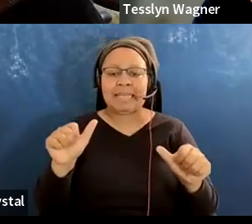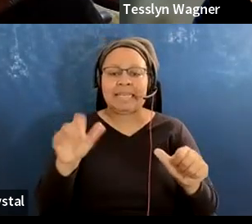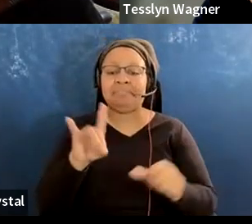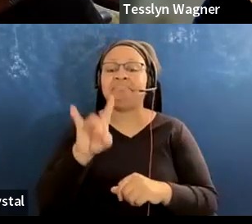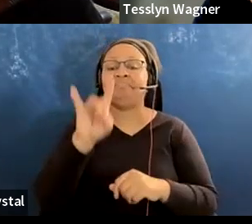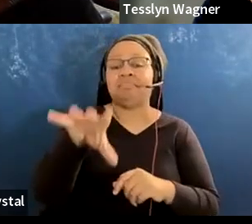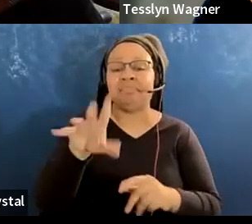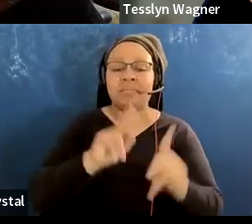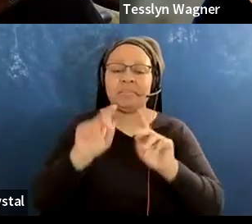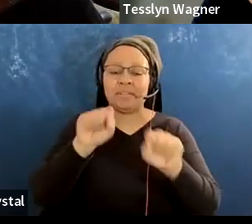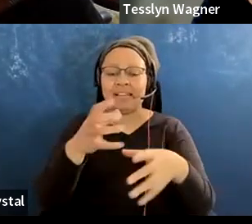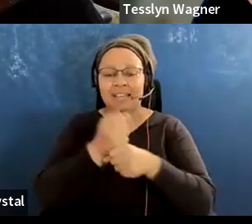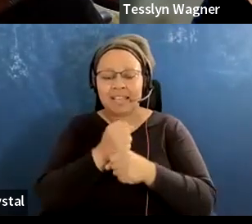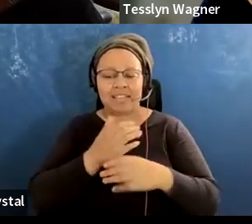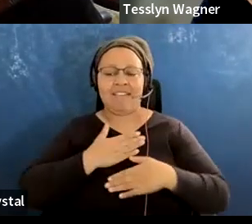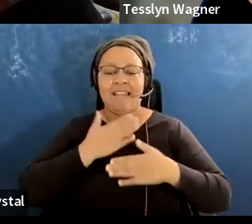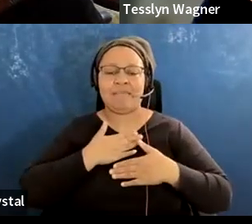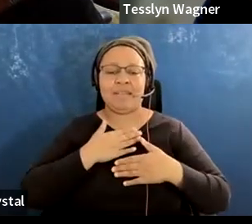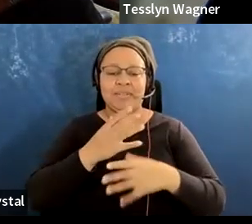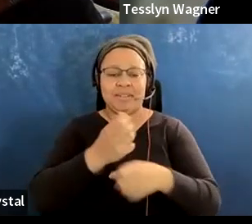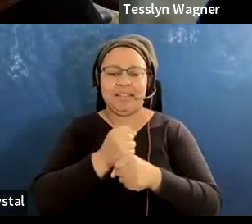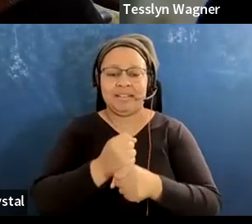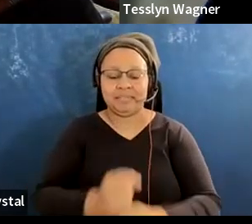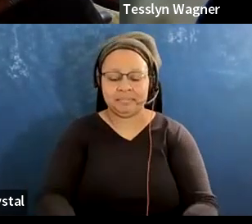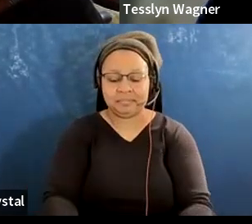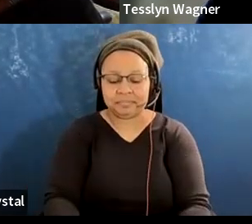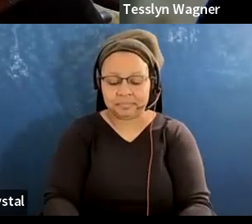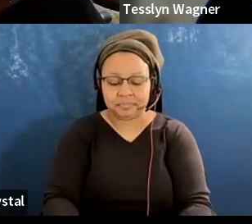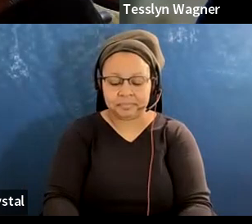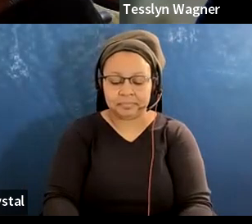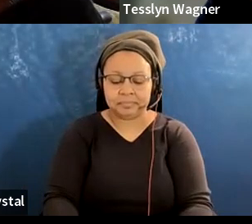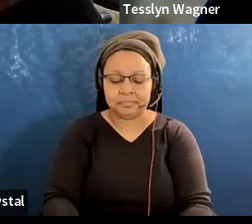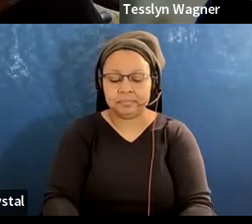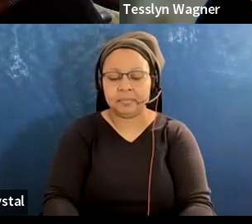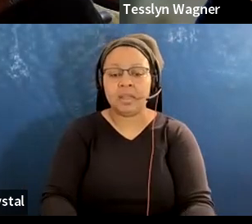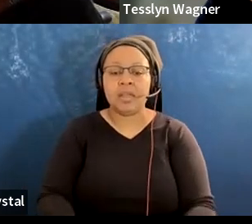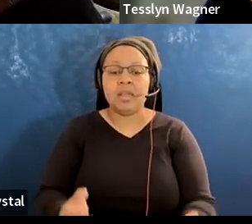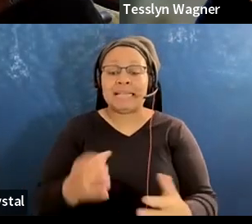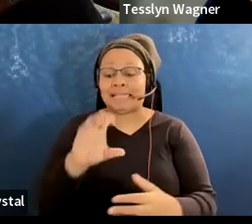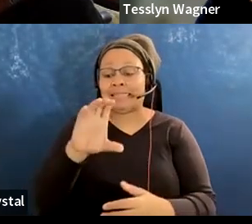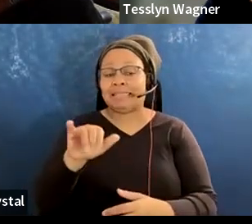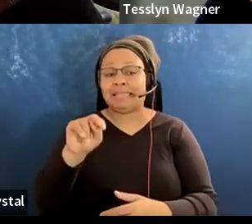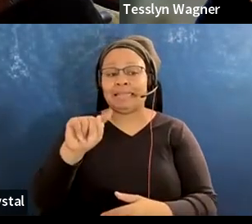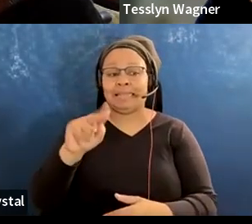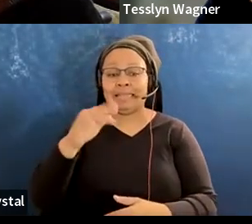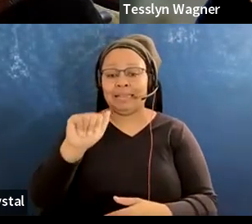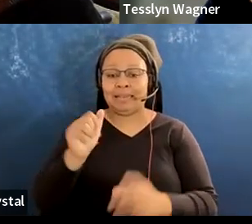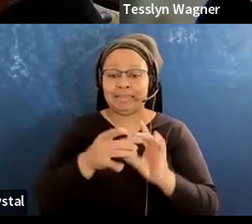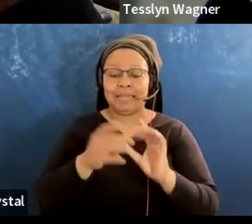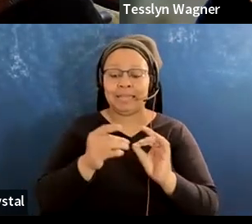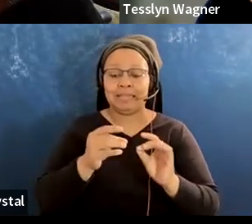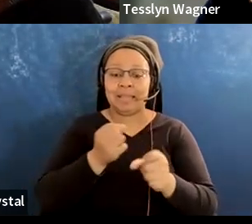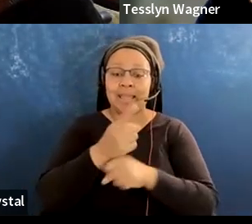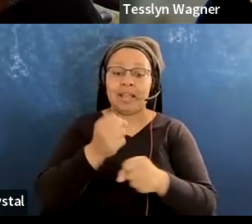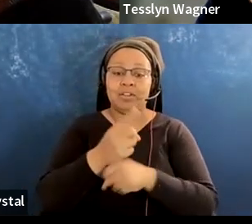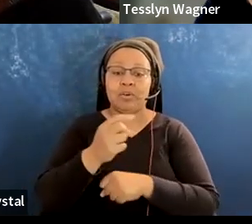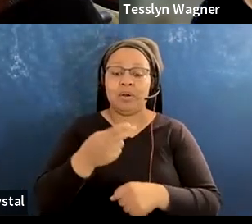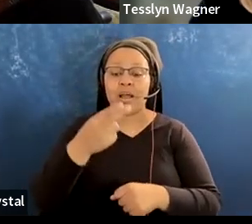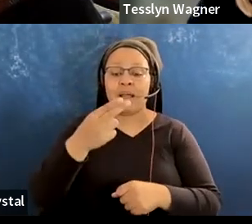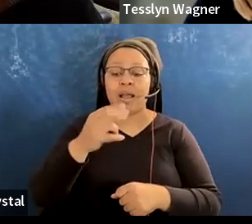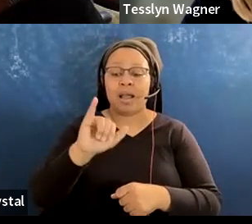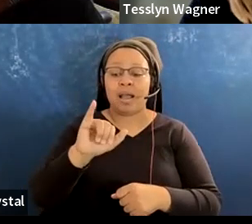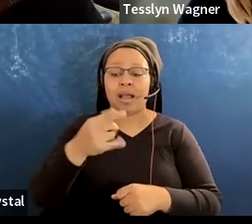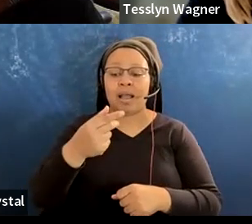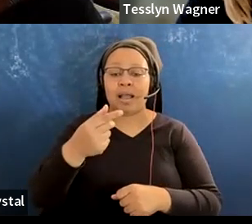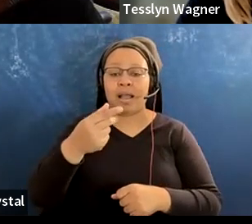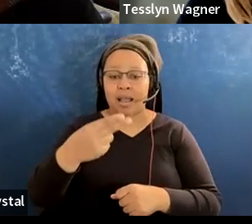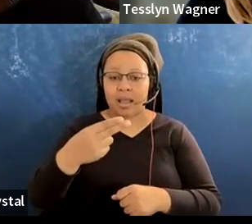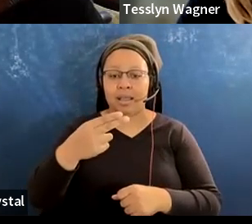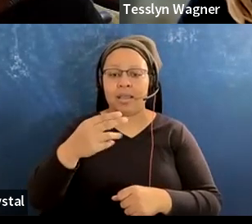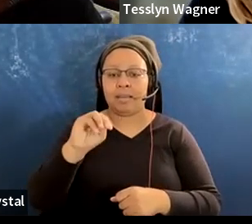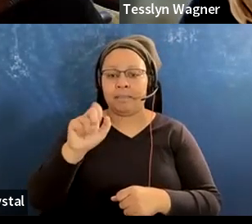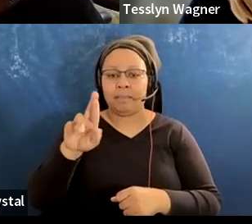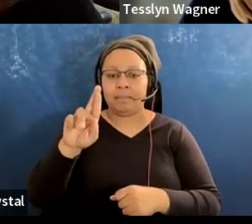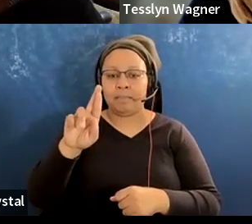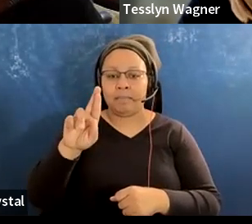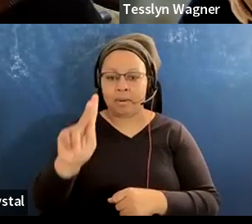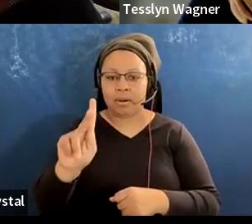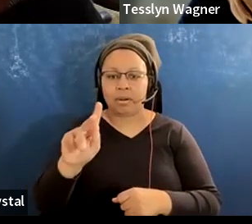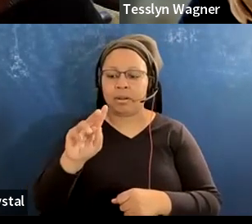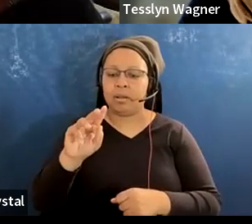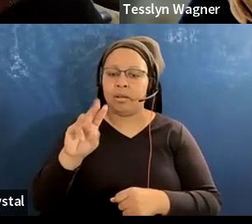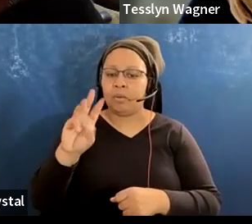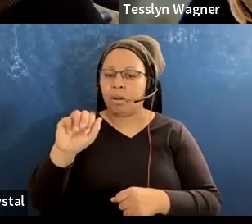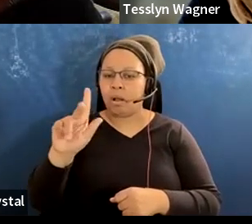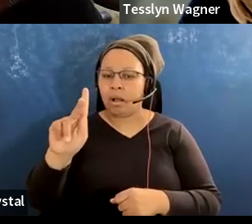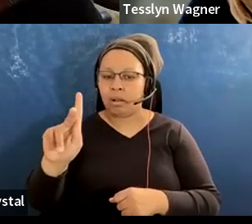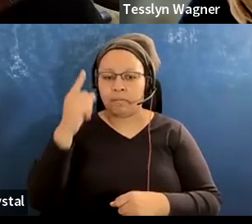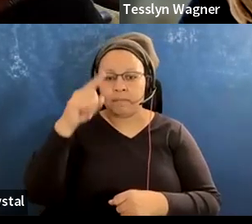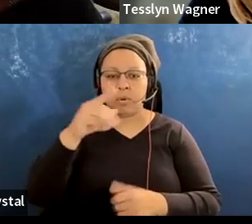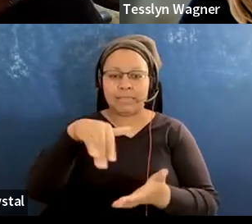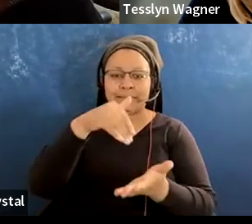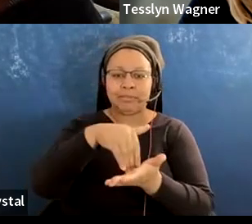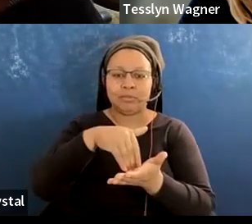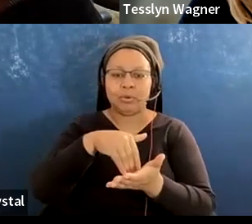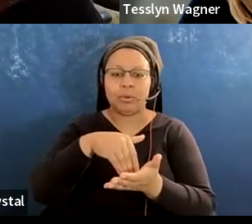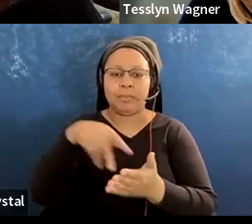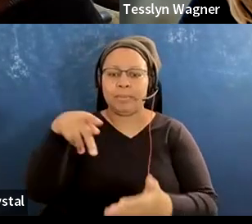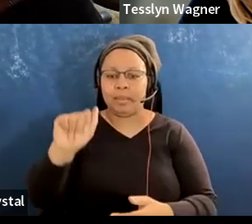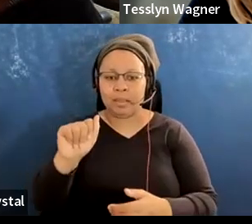we had the make a page online where you could go and choose from ten or 15 different products and then the money went mostly to us. We don't do atoll in of fundraising and then every once and a while we get private donations. We have gotten a view from businesses. I think it was an oil or railroad company and things like that, but we don't do a ton of fundraisers, really it's just those two that come to mind. I have only worked here for a couple of years.